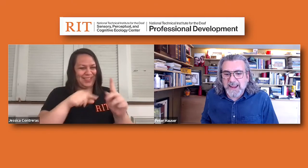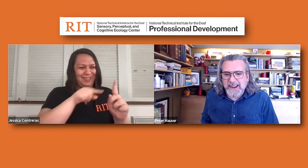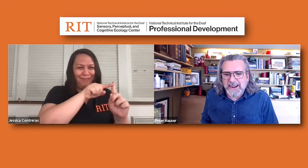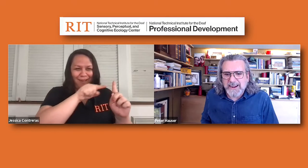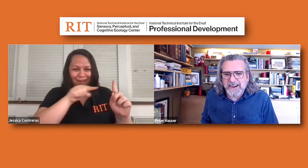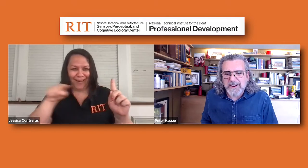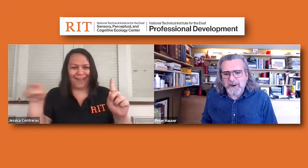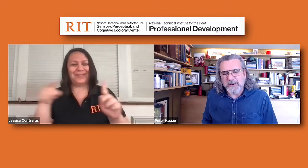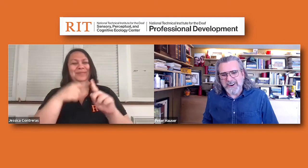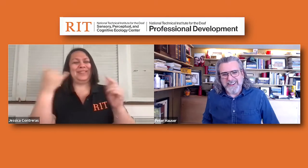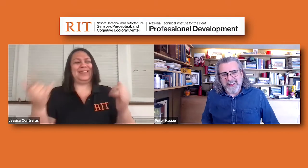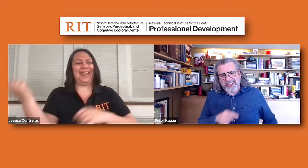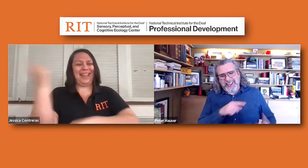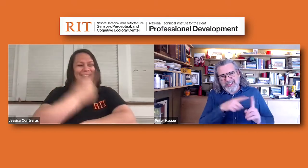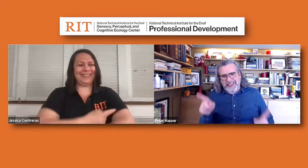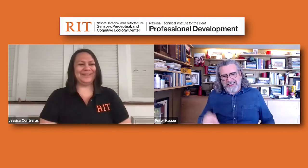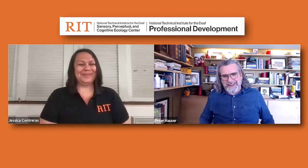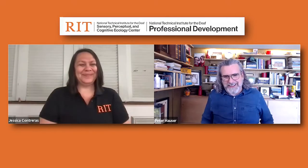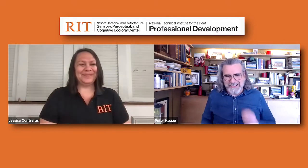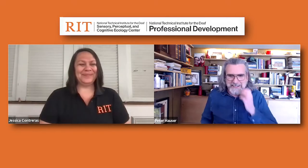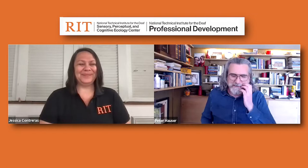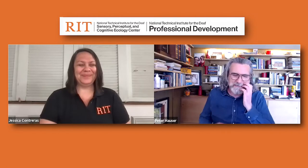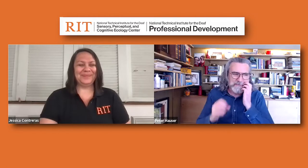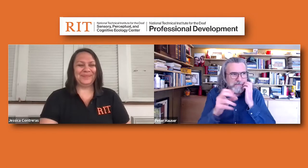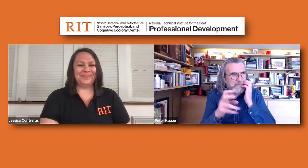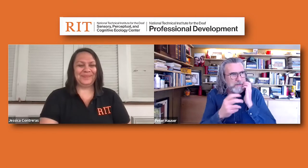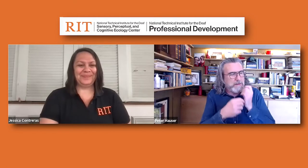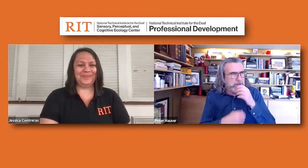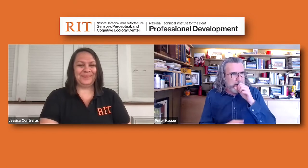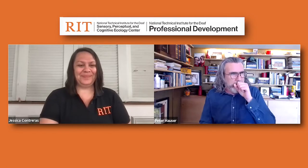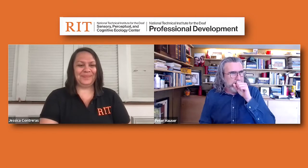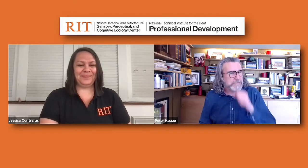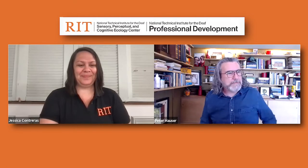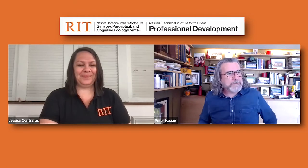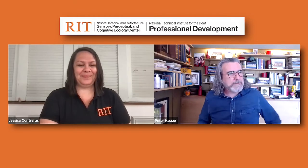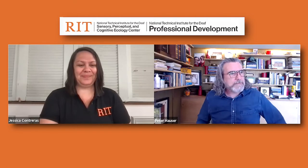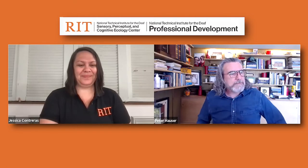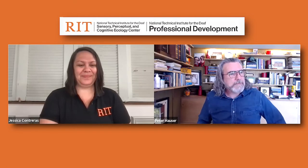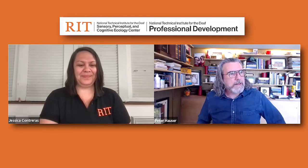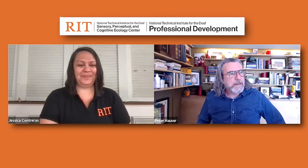and how you got here from where you were in 2003?